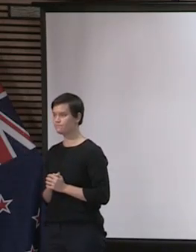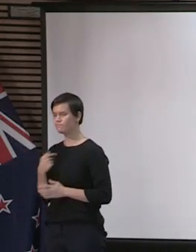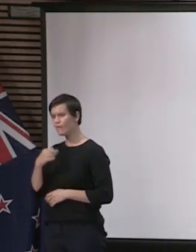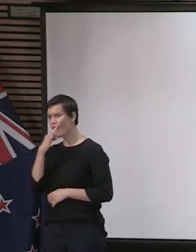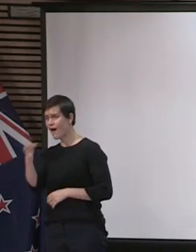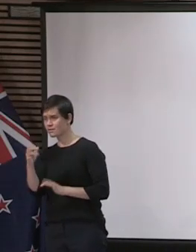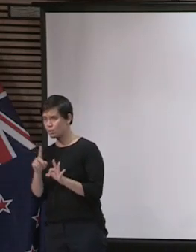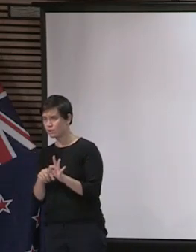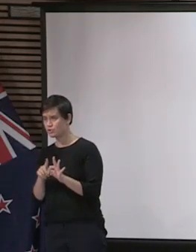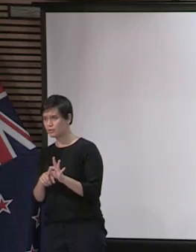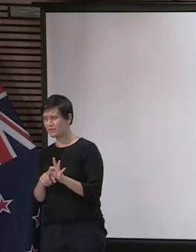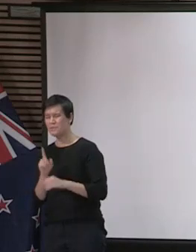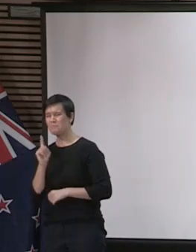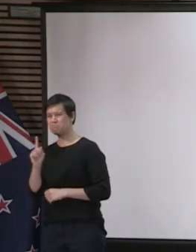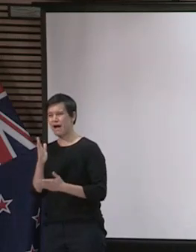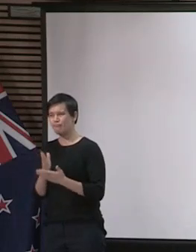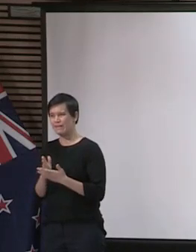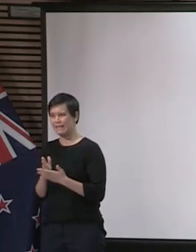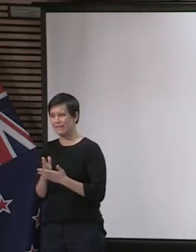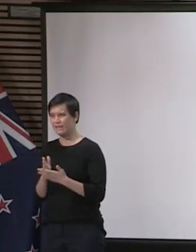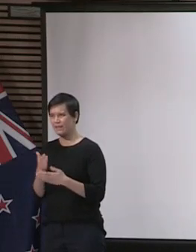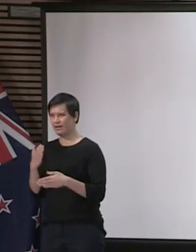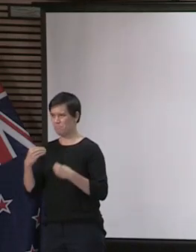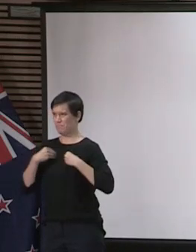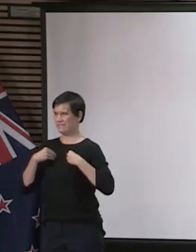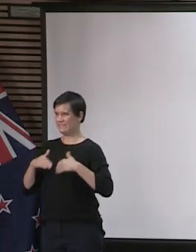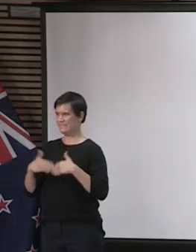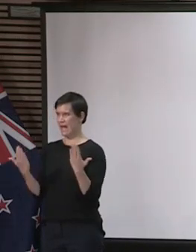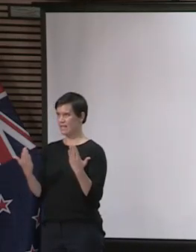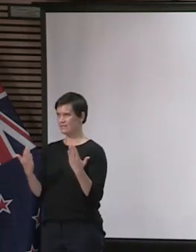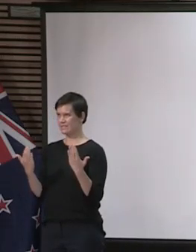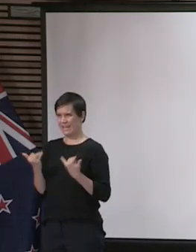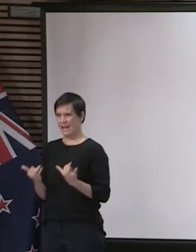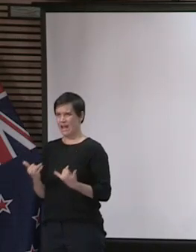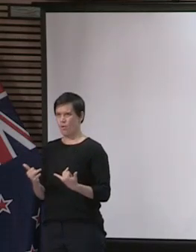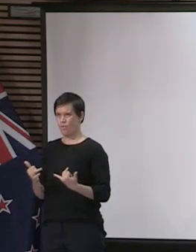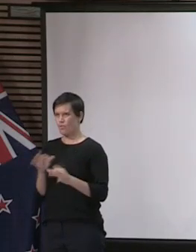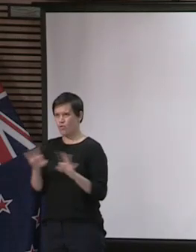decision that we have. Is this relevant